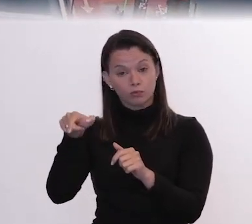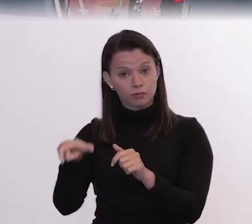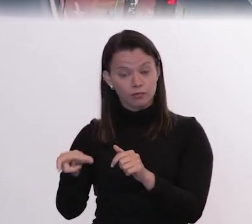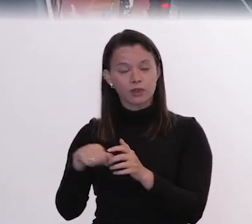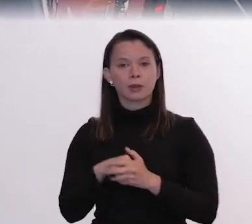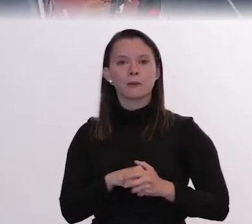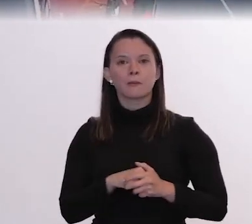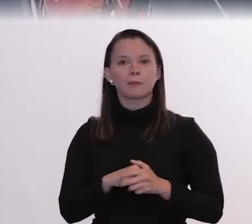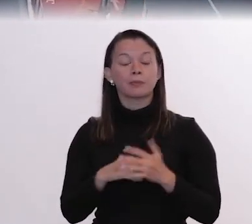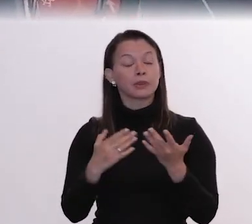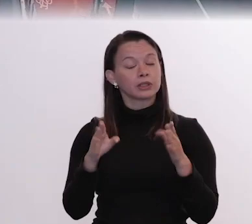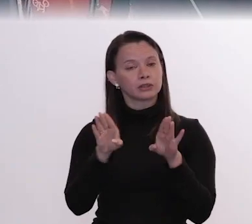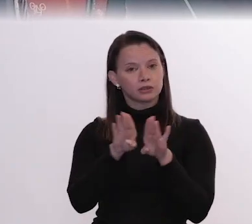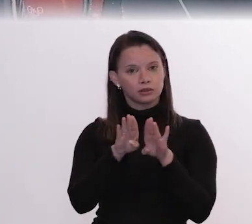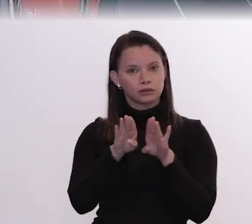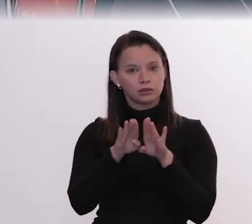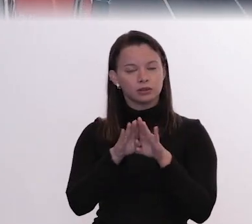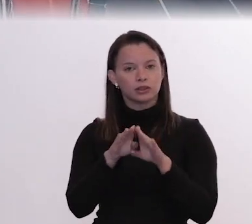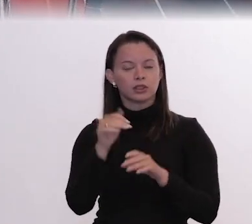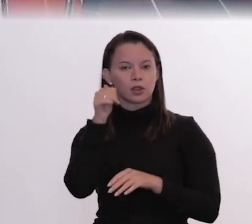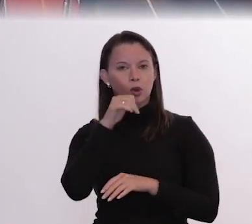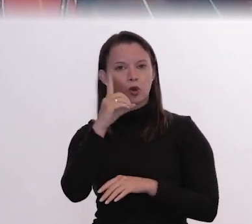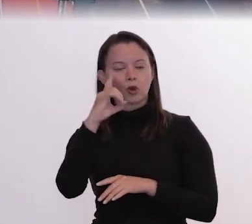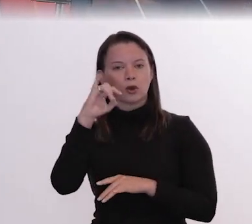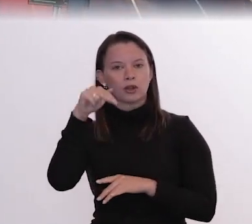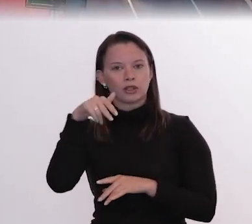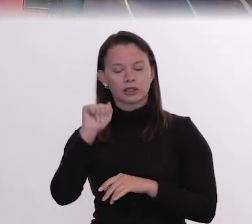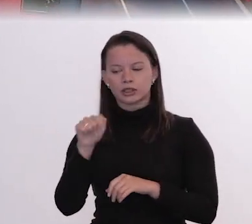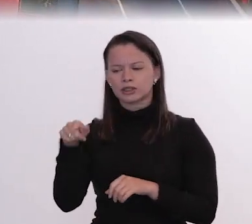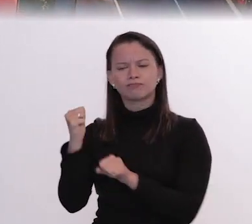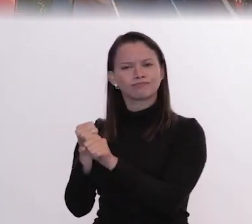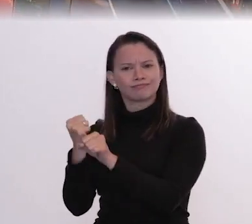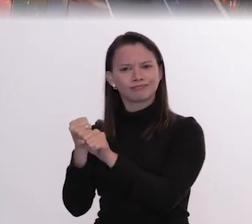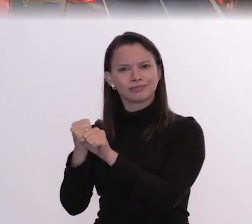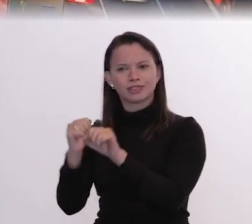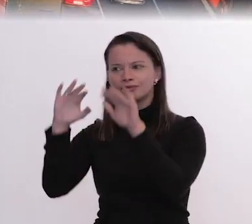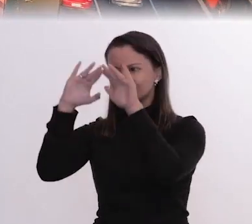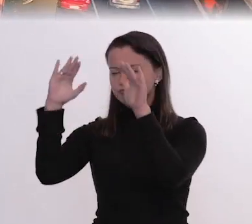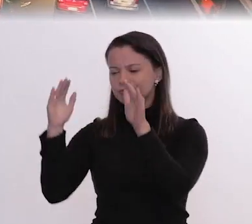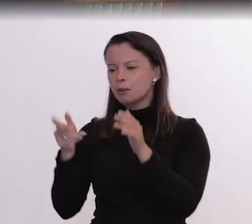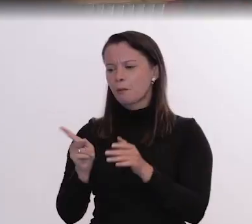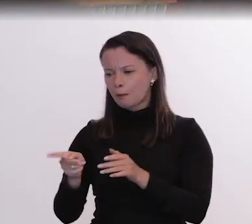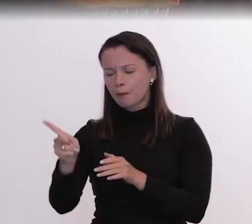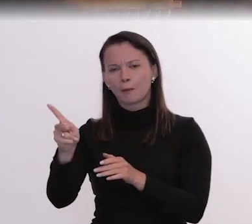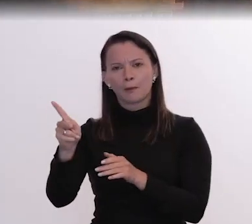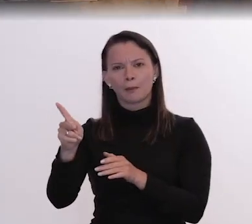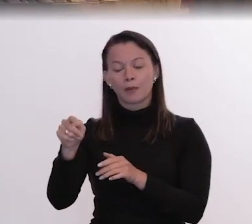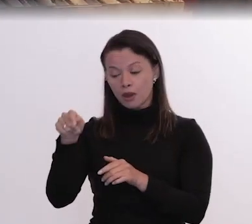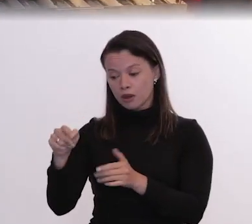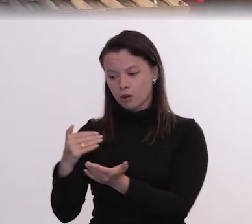this freestanding space that offer us, here in São Paulo, a stage for the people